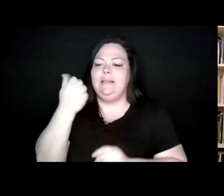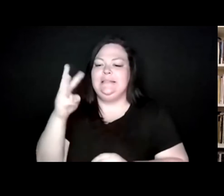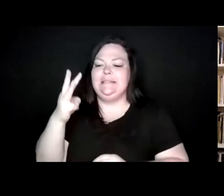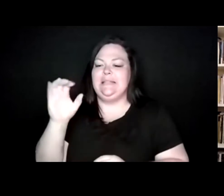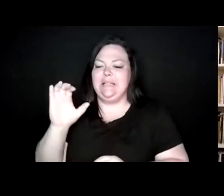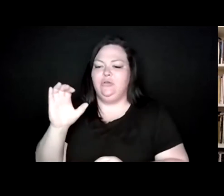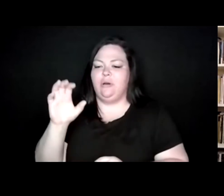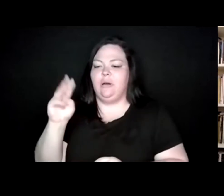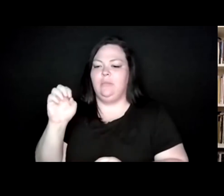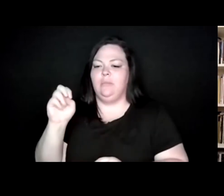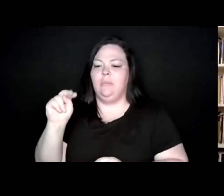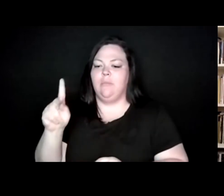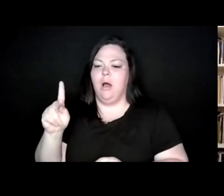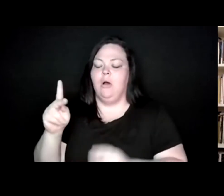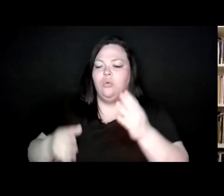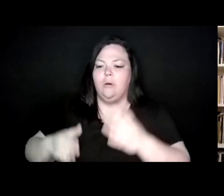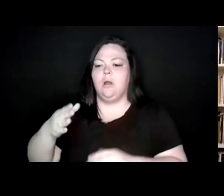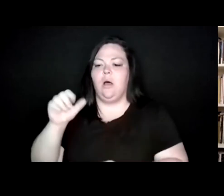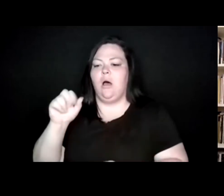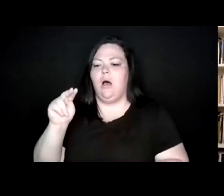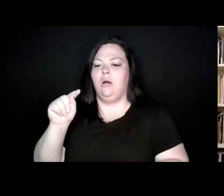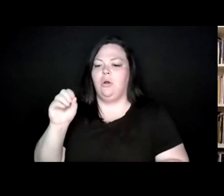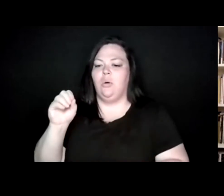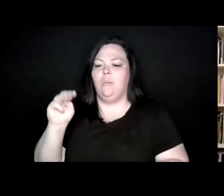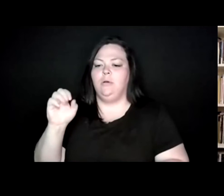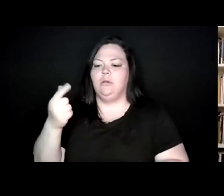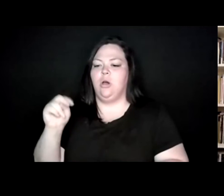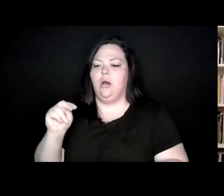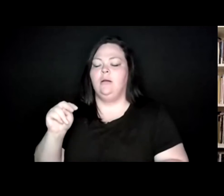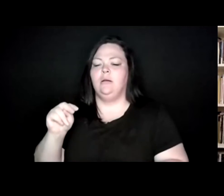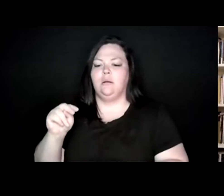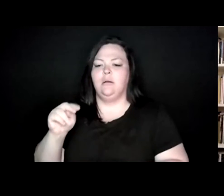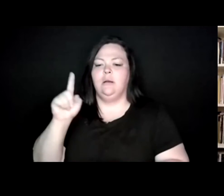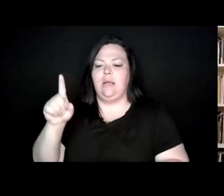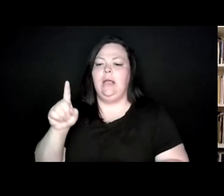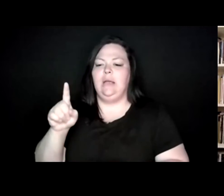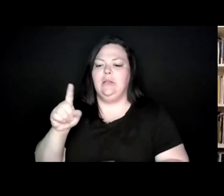monk automaton and this is him with his robes removed, his outer casing removed, and x-rayed